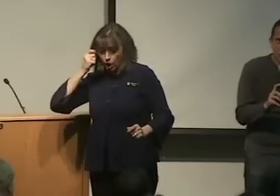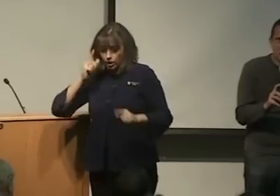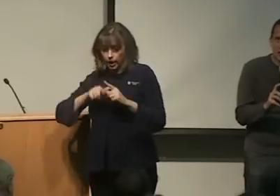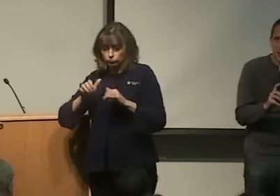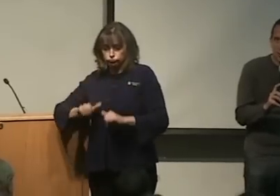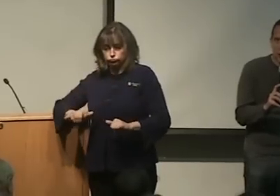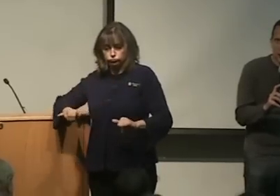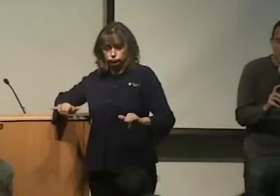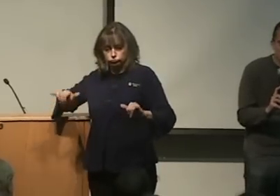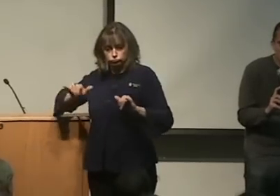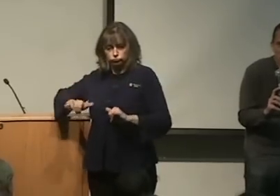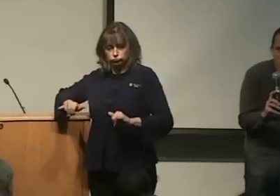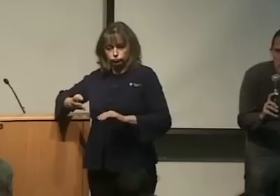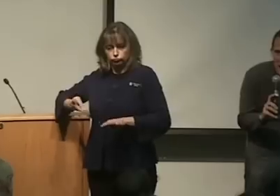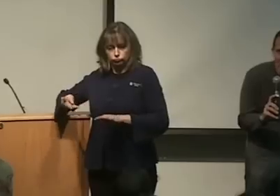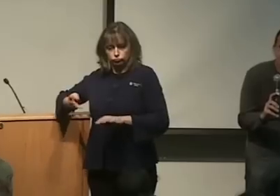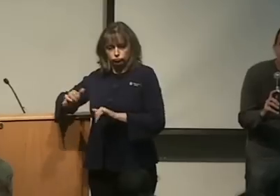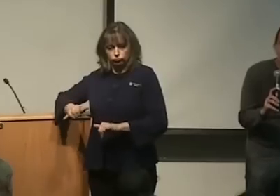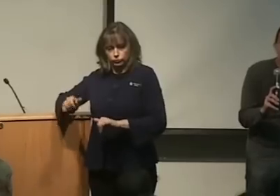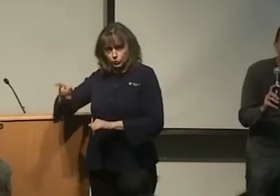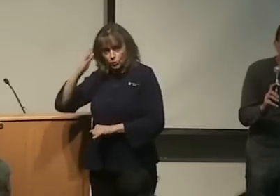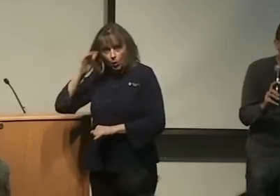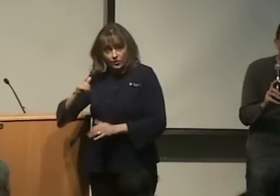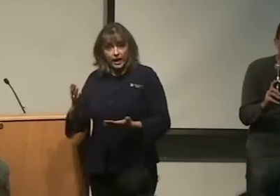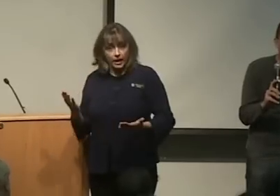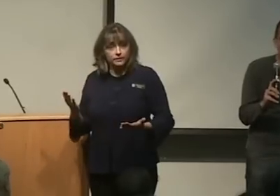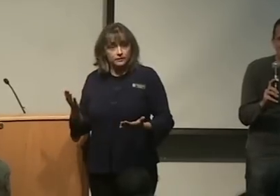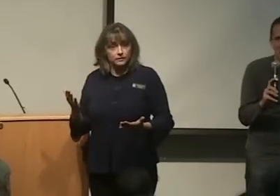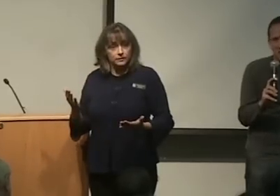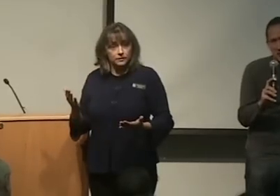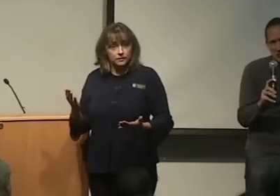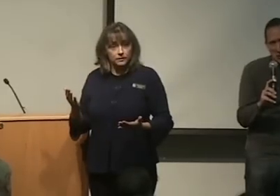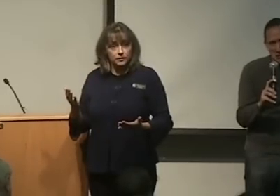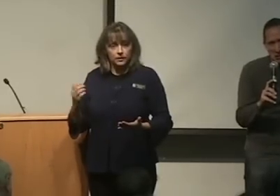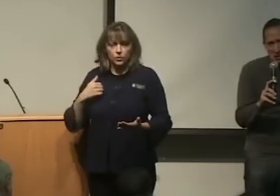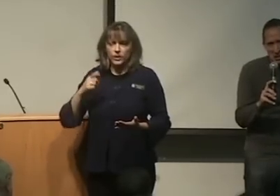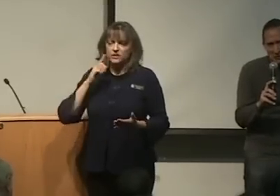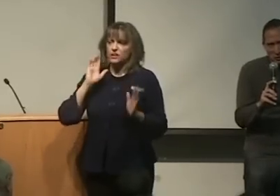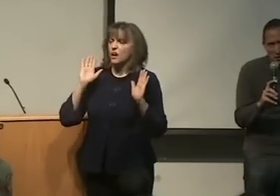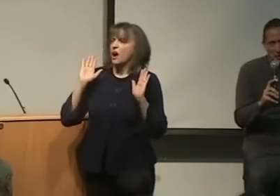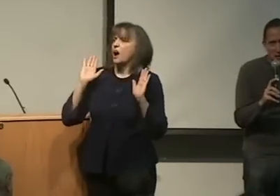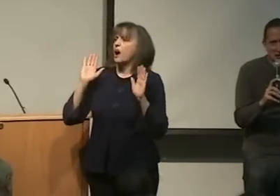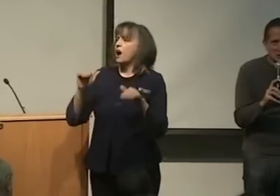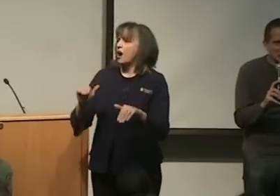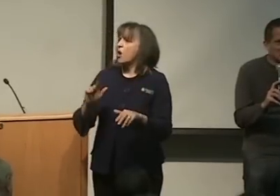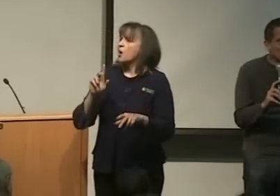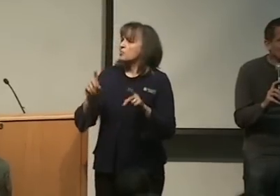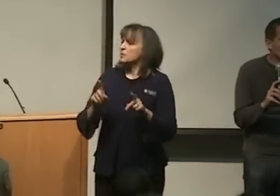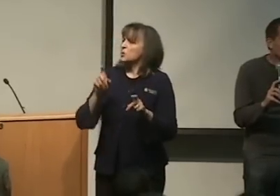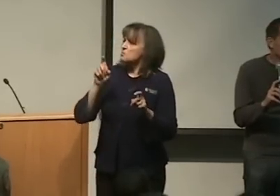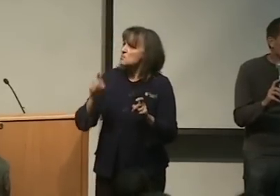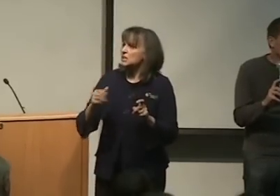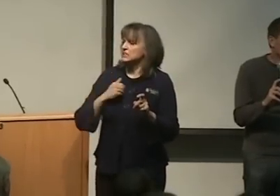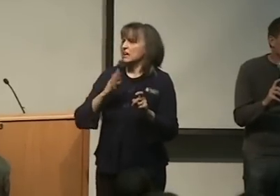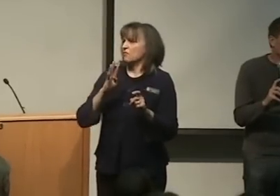same product. I mean you just know that. We think, ah, everybody is always going to need the four year bachelor, right? Maybe not.